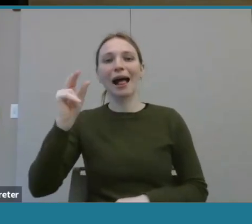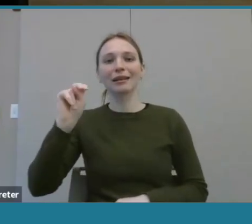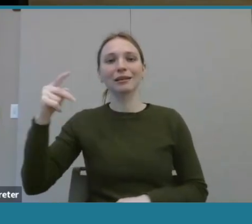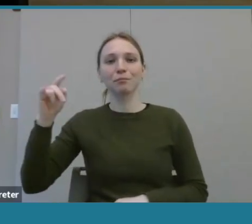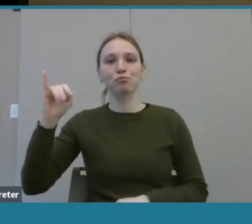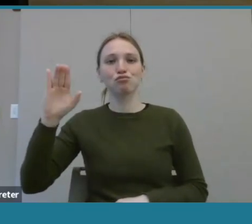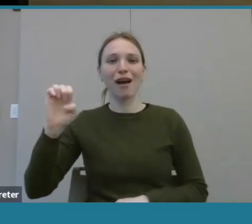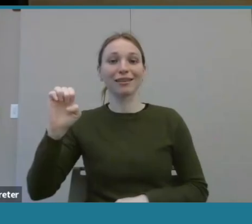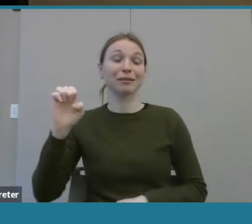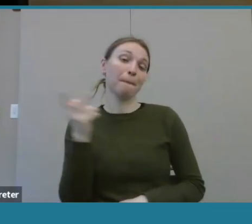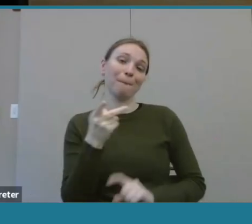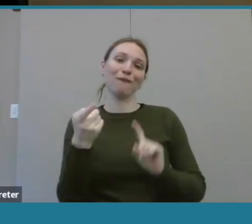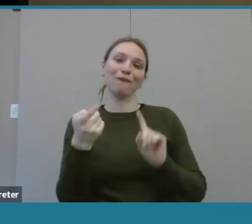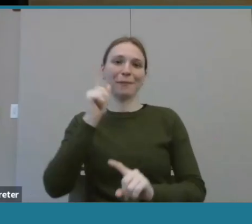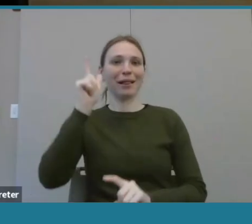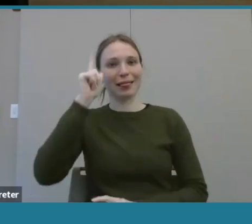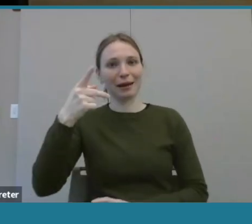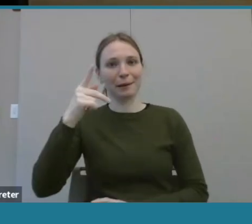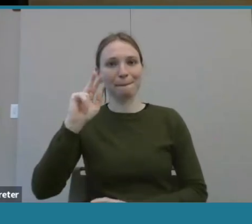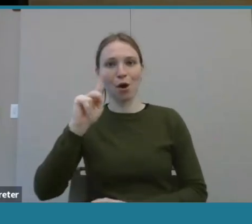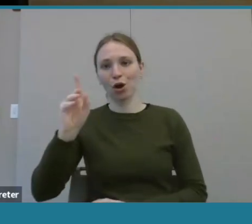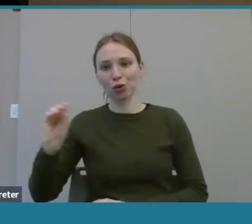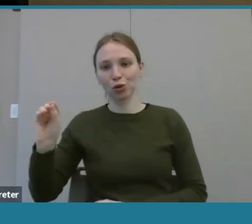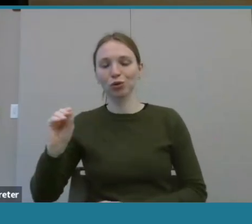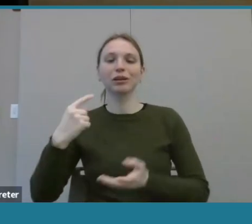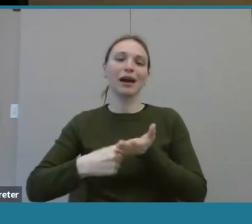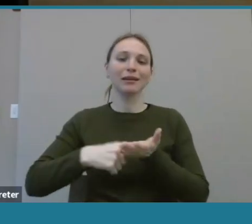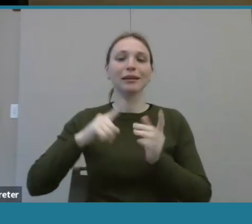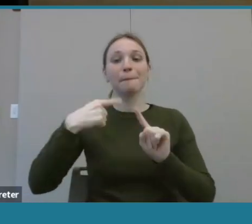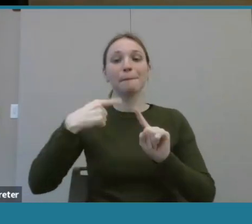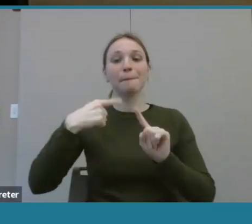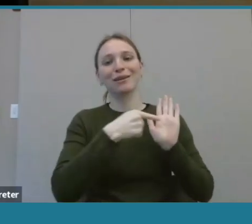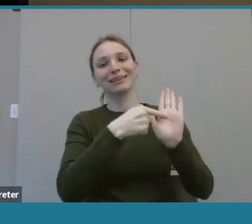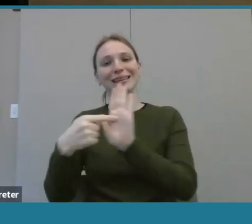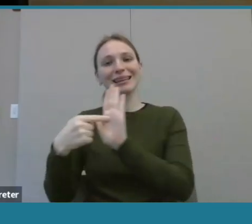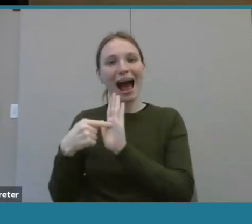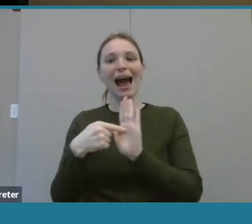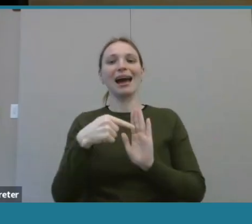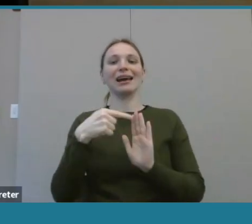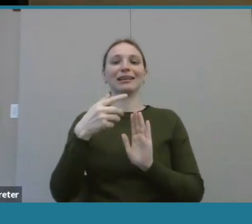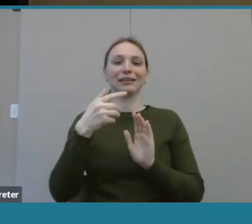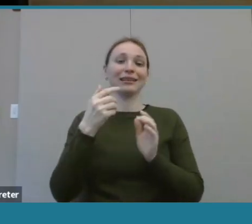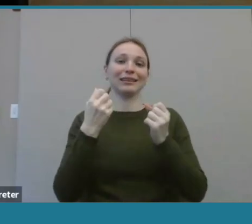to talk about signs of inclusion and co-creating accessible interpretive signage. Welcome up, folks!